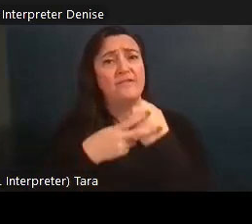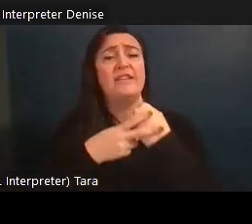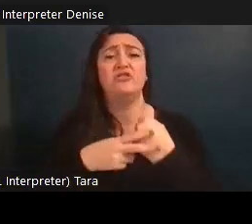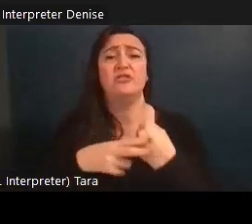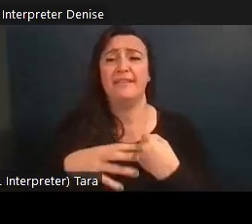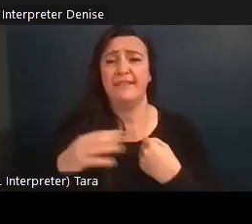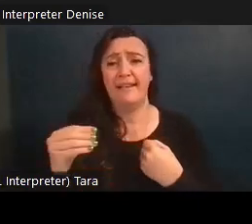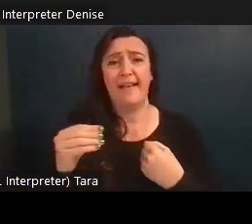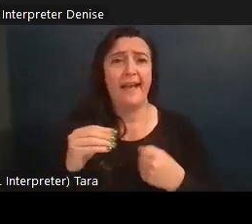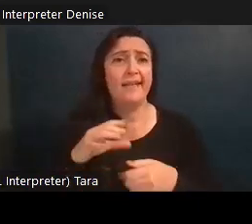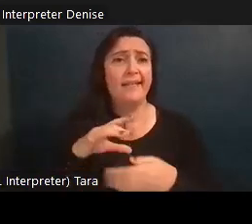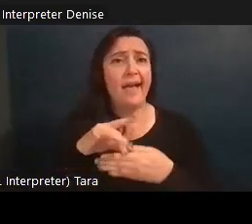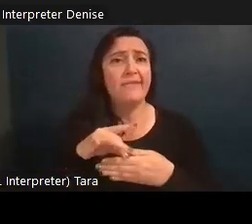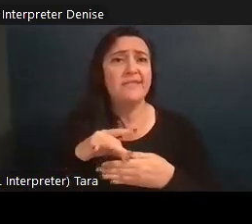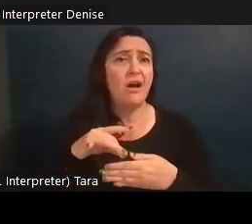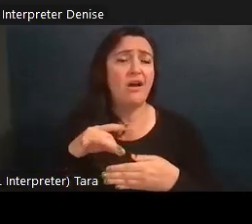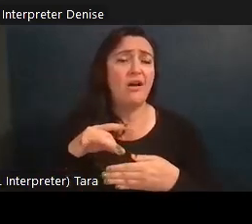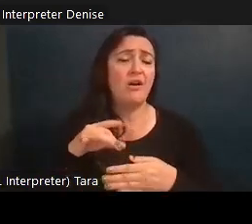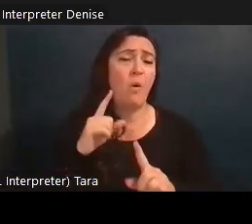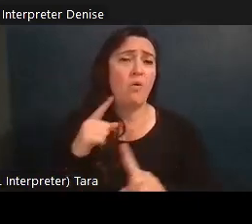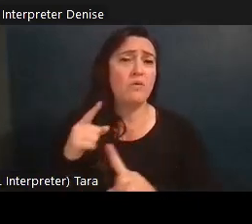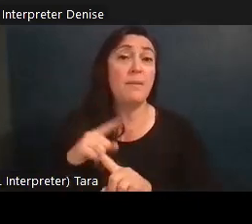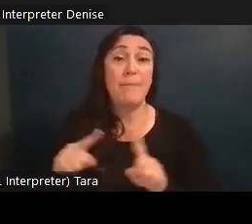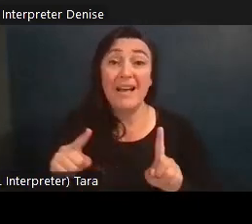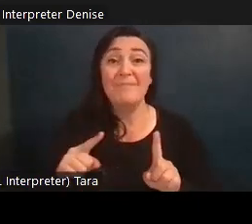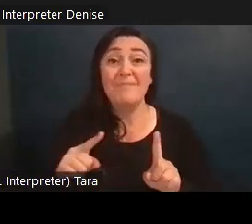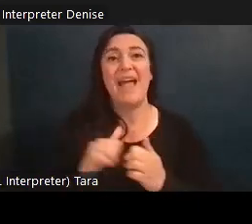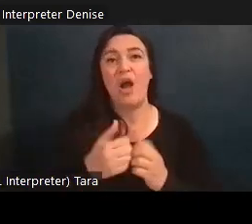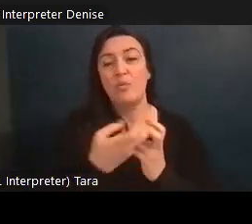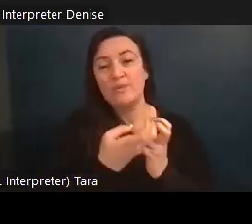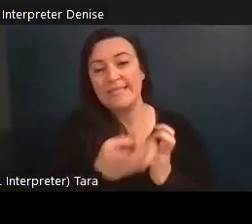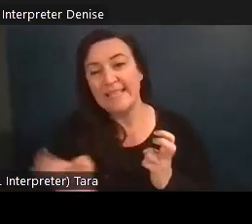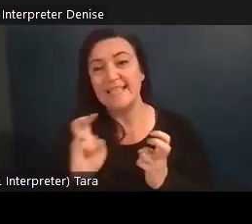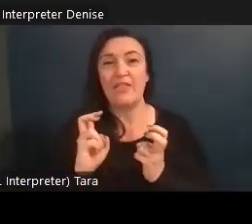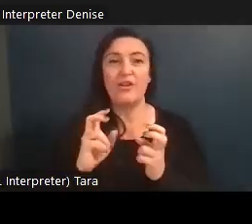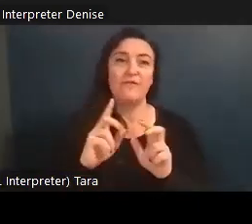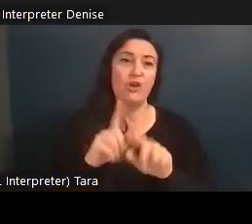However, that process of sitting together for a long time and thinking together.